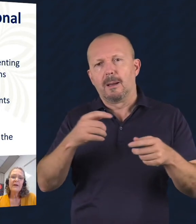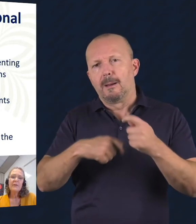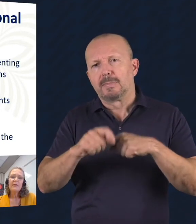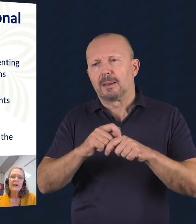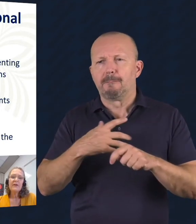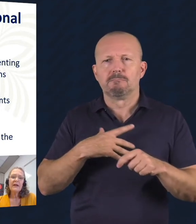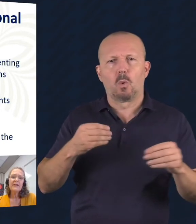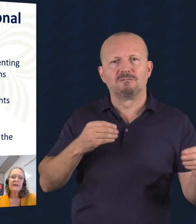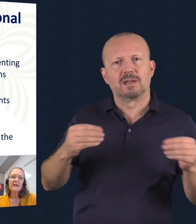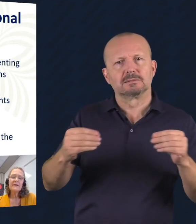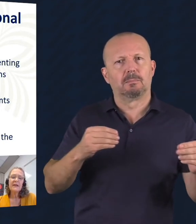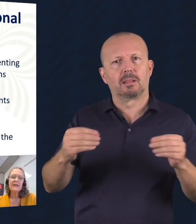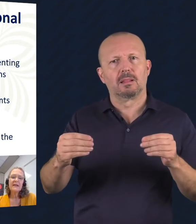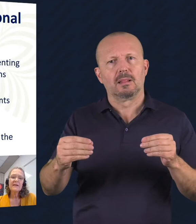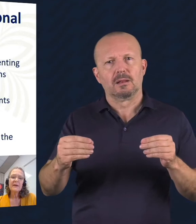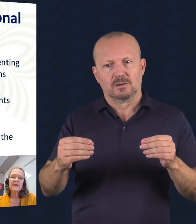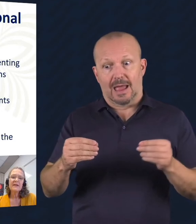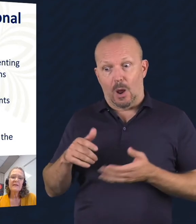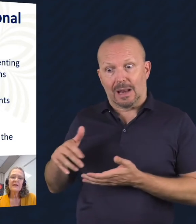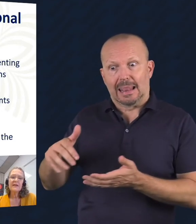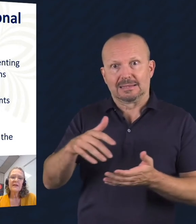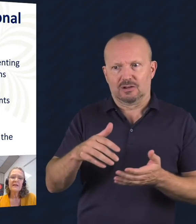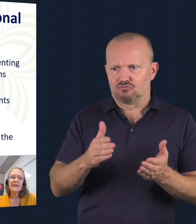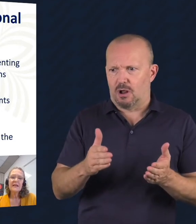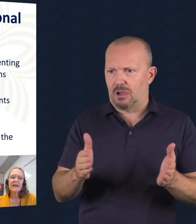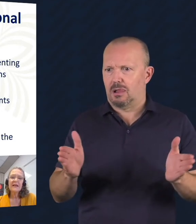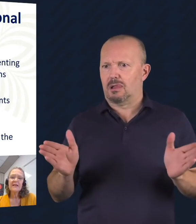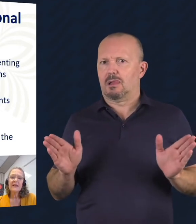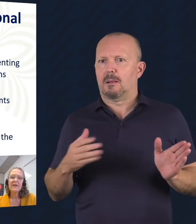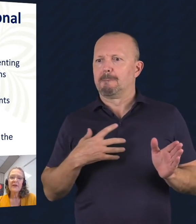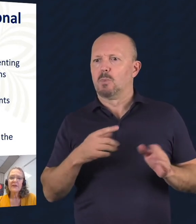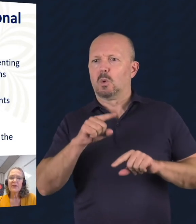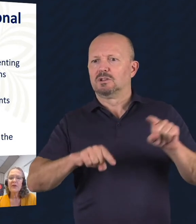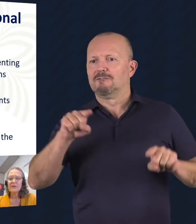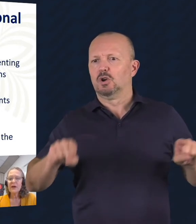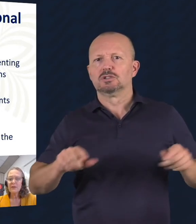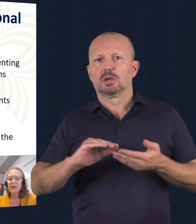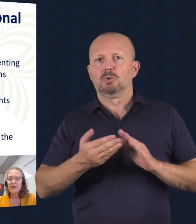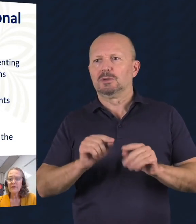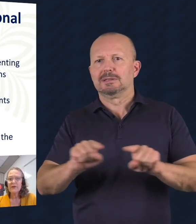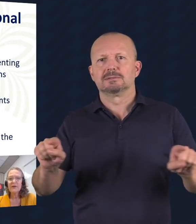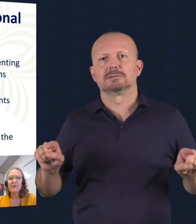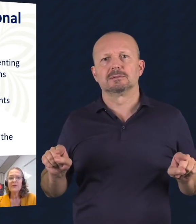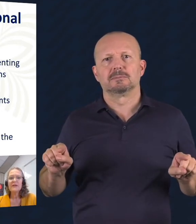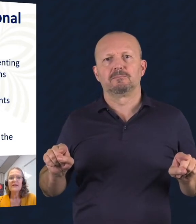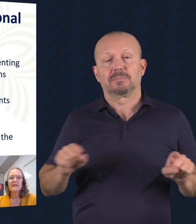provide greater flexibility as we endeavour to extend our collecting areas across more diverse communities.